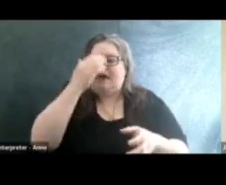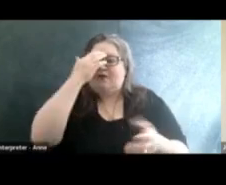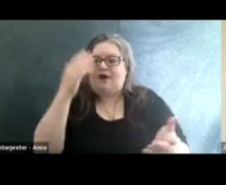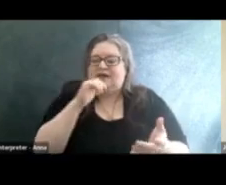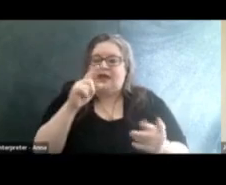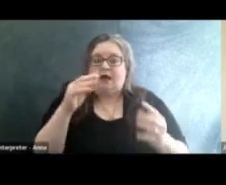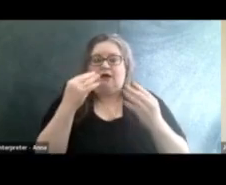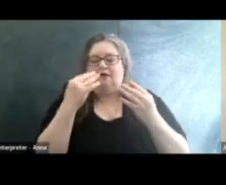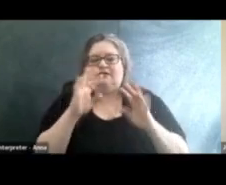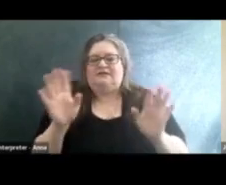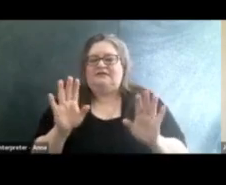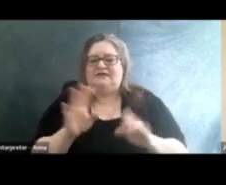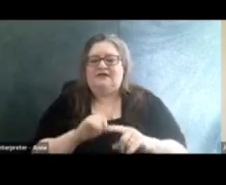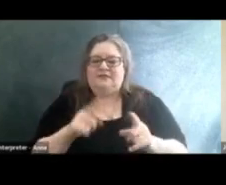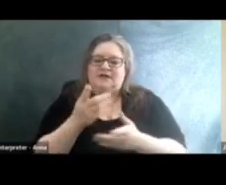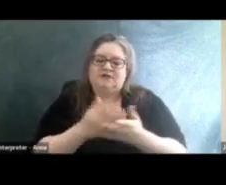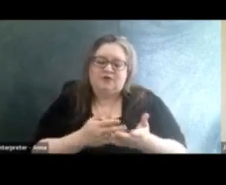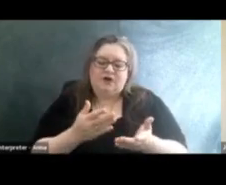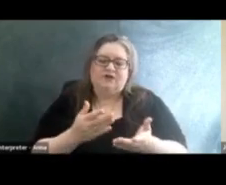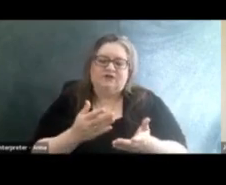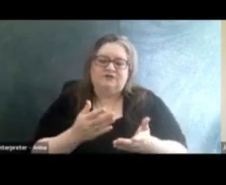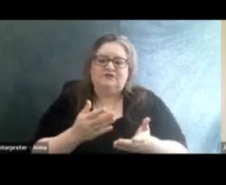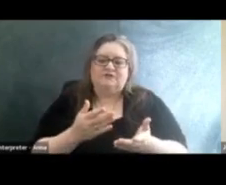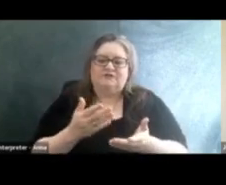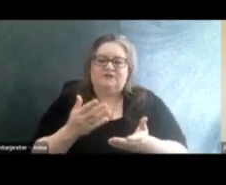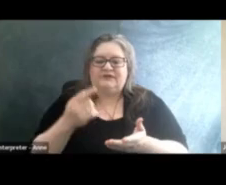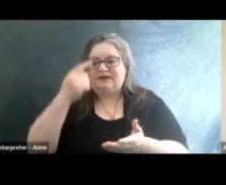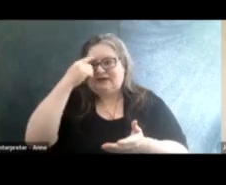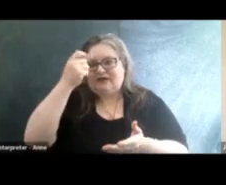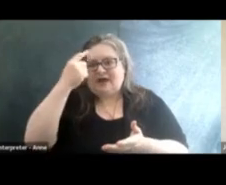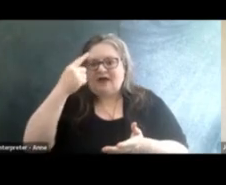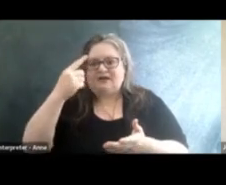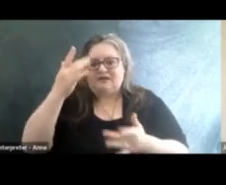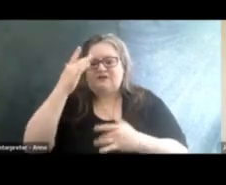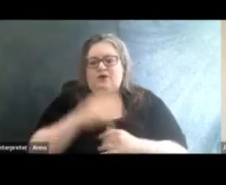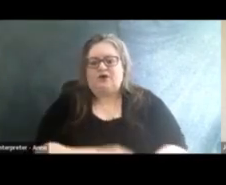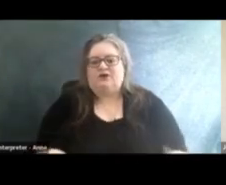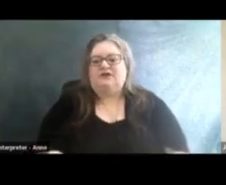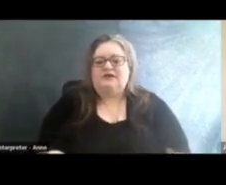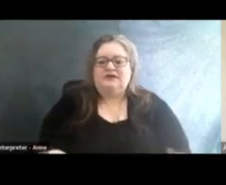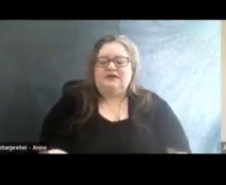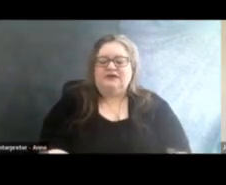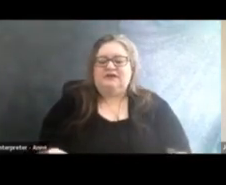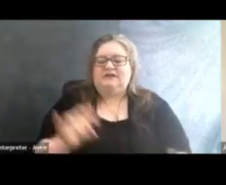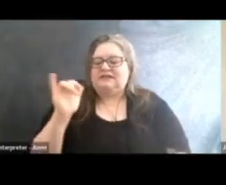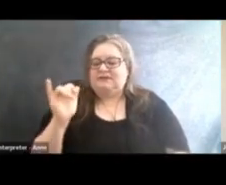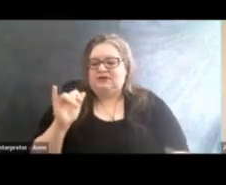getting it's part of a cognitive disorder. And similarly, people who have poor auditory